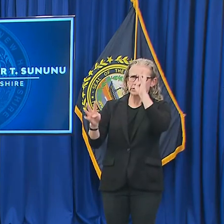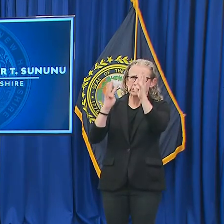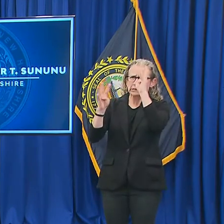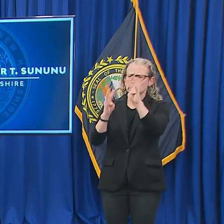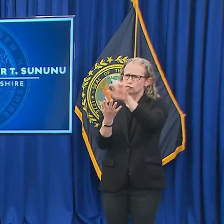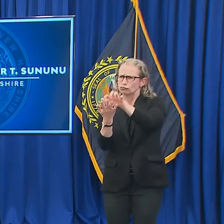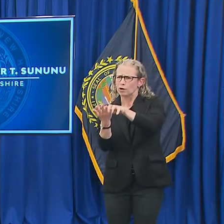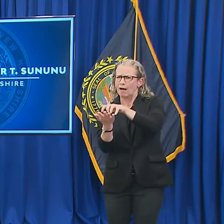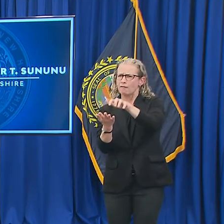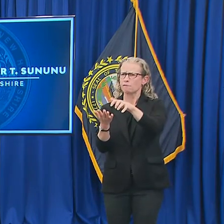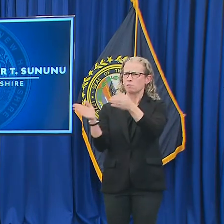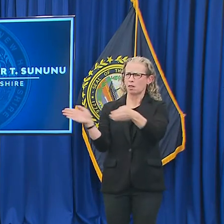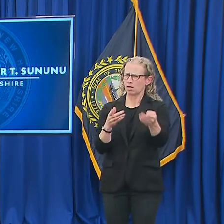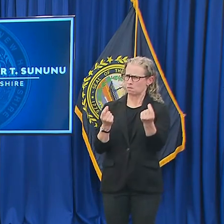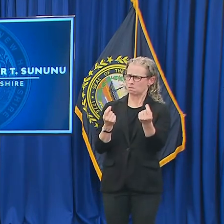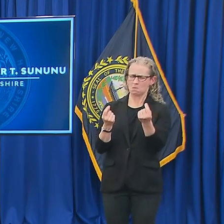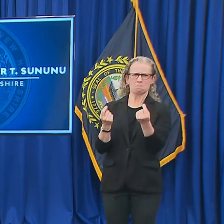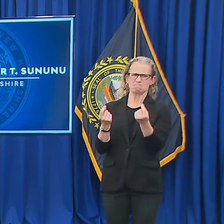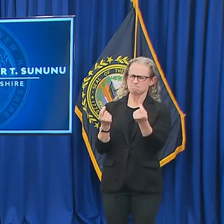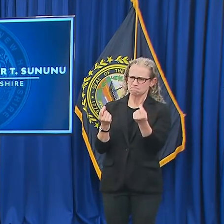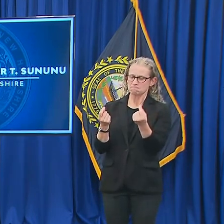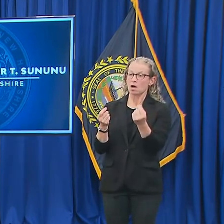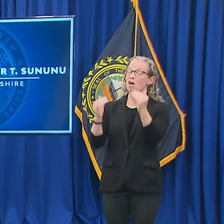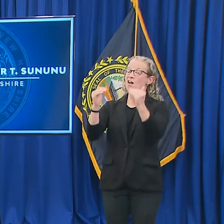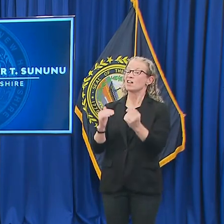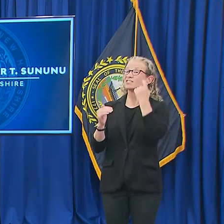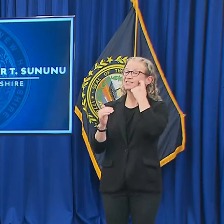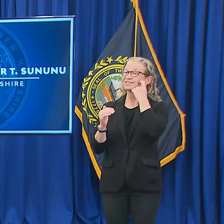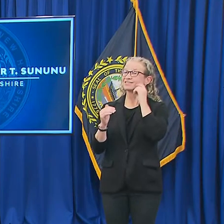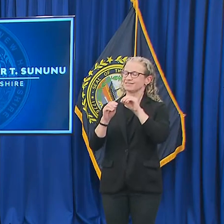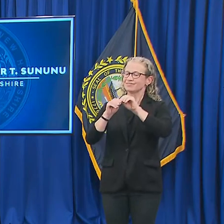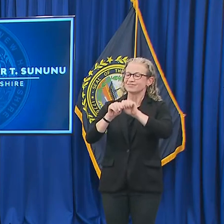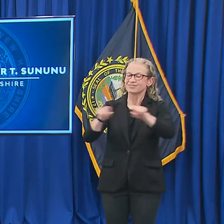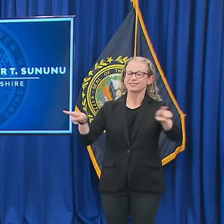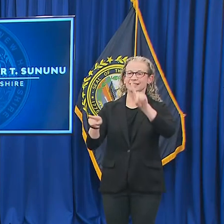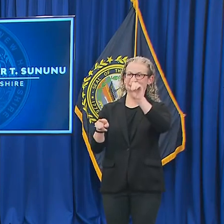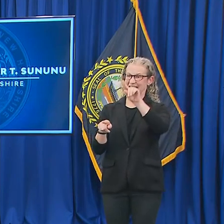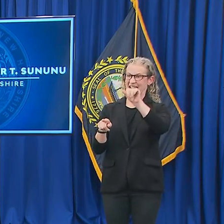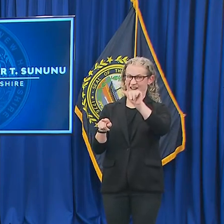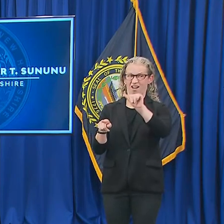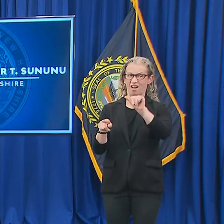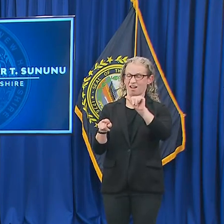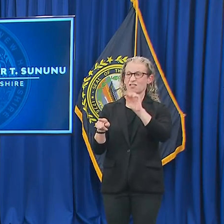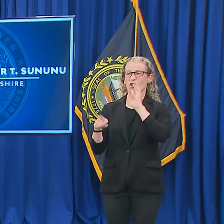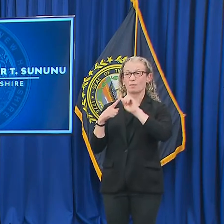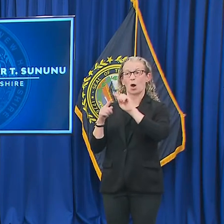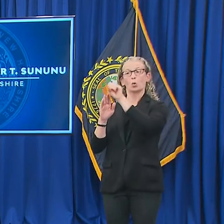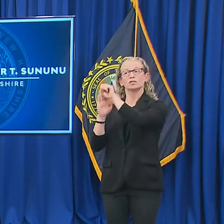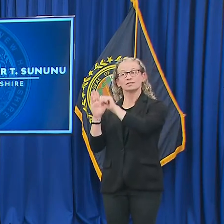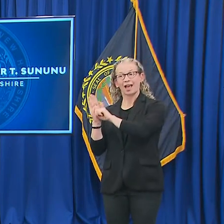Why they don't choose to do that. That's you'd have to ask them if it does have a state that isn't a lot of it state don't you have you in the world